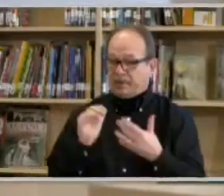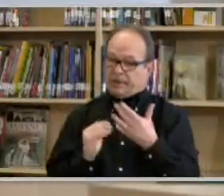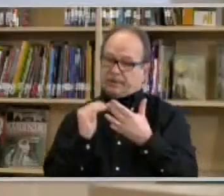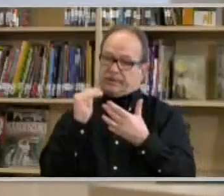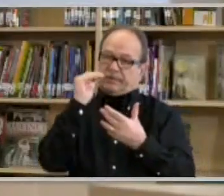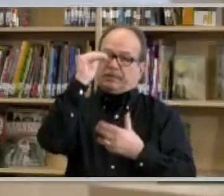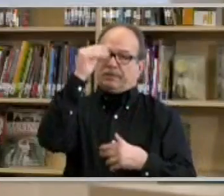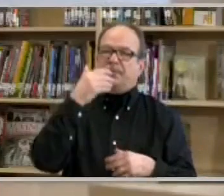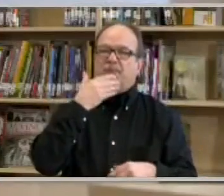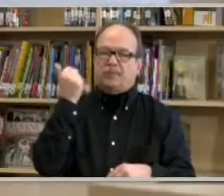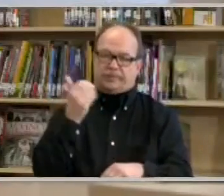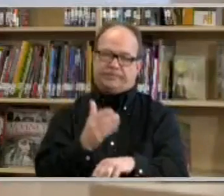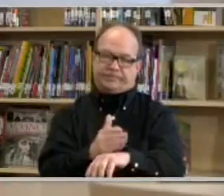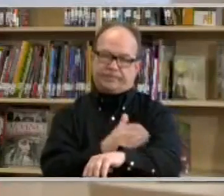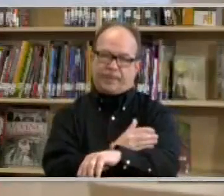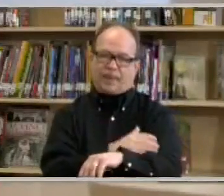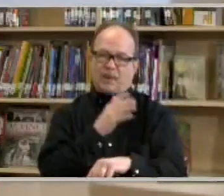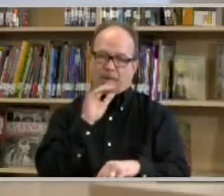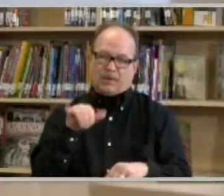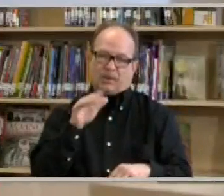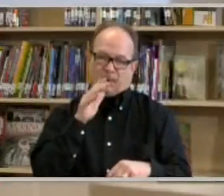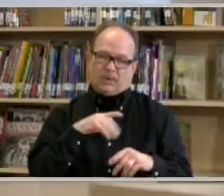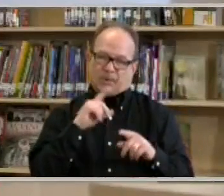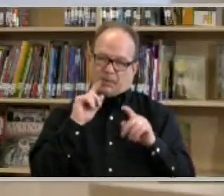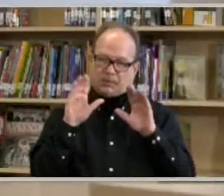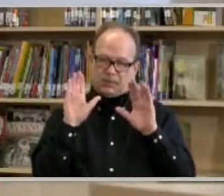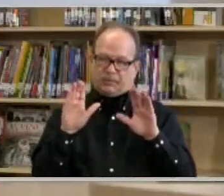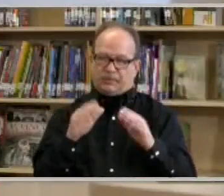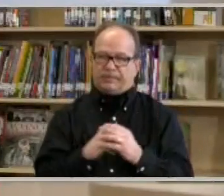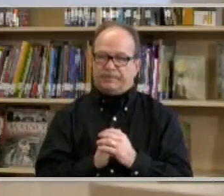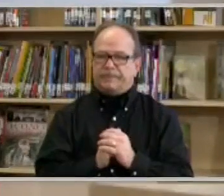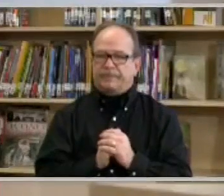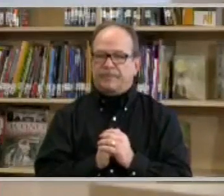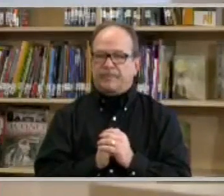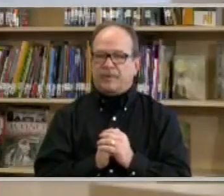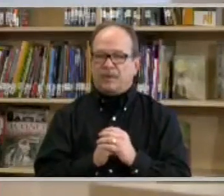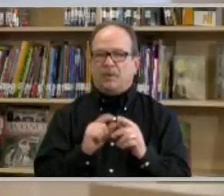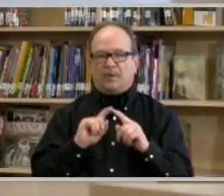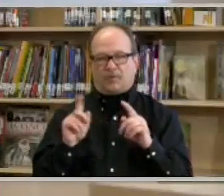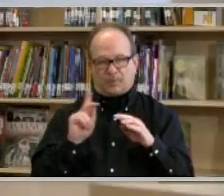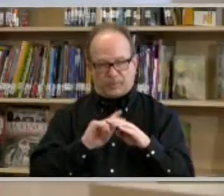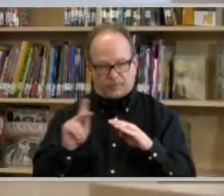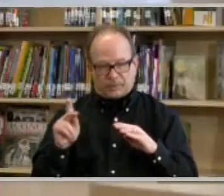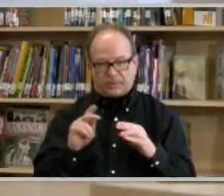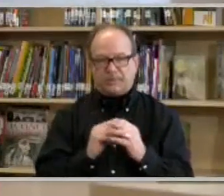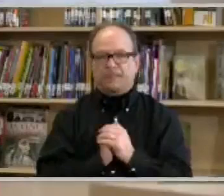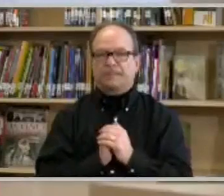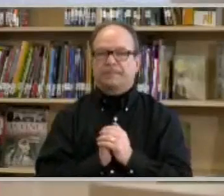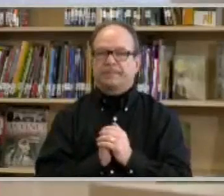EVERY JOB IN A CALL CENTER. AND SHE HAS BOUGHT AN